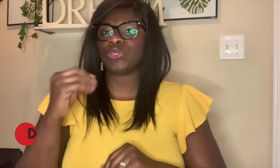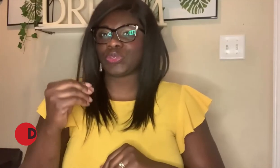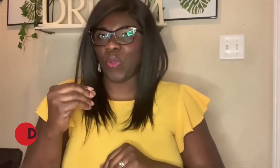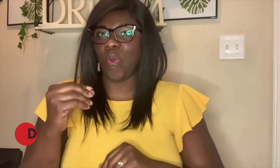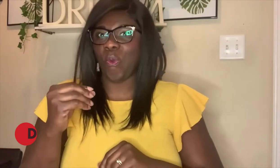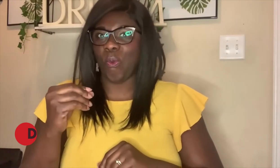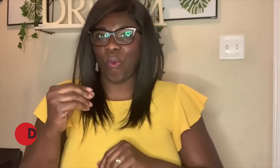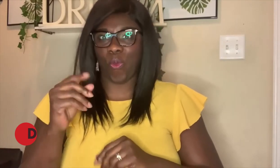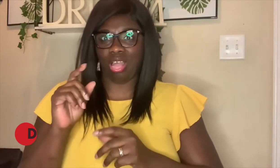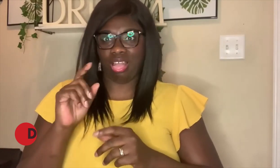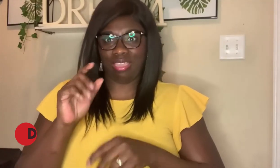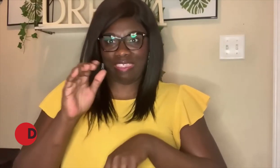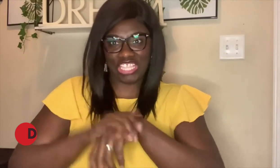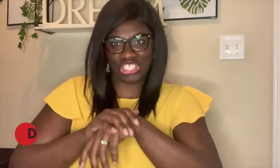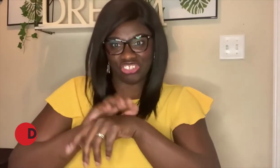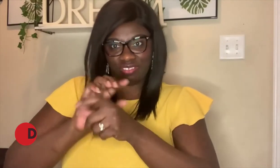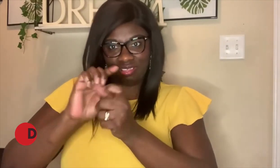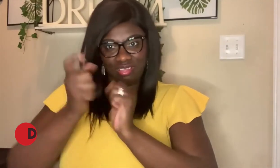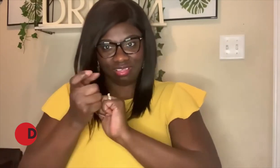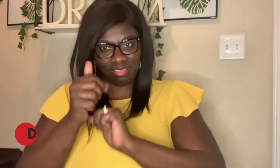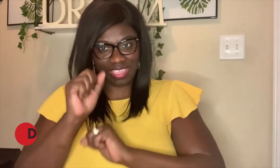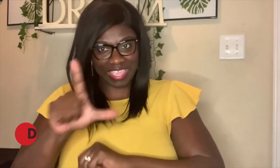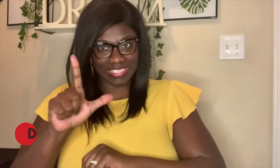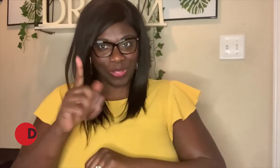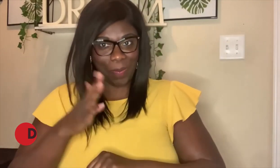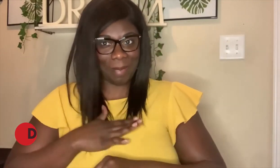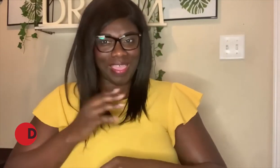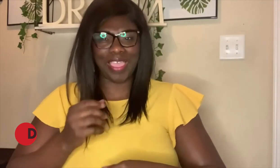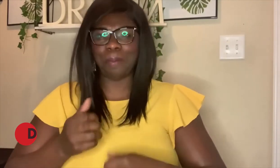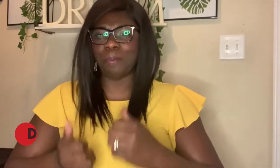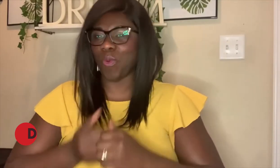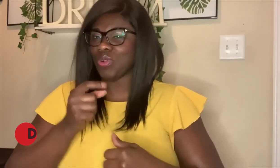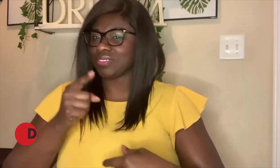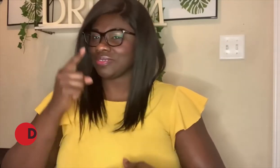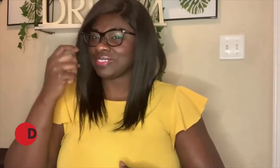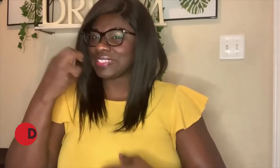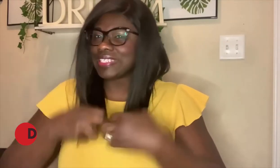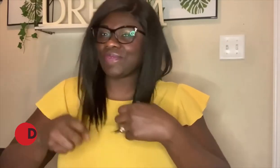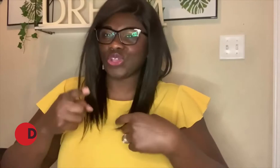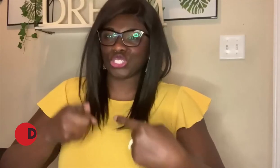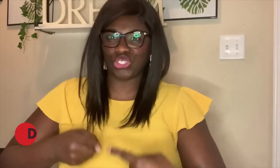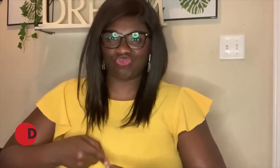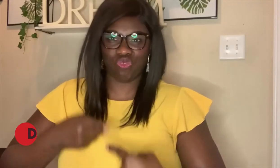Translating from English to ASL was my most difficult struggle.